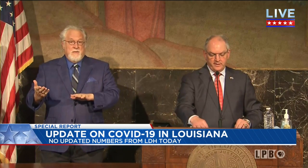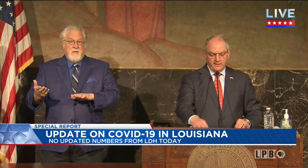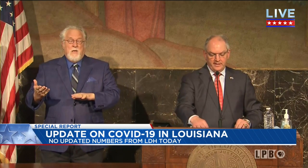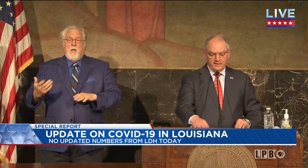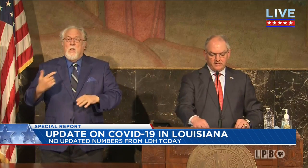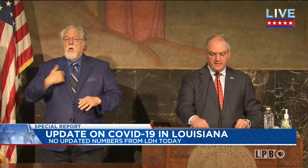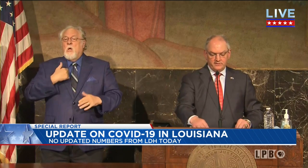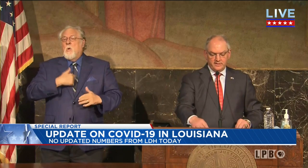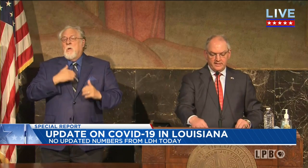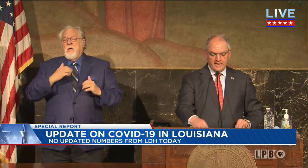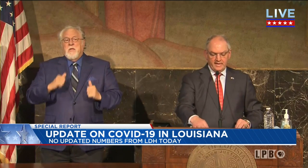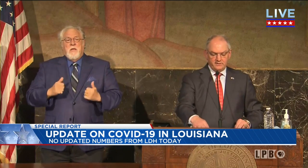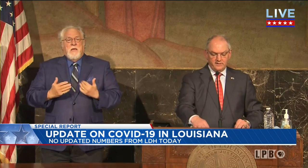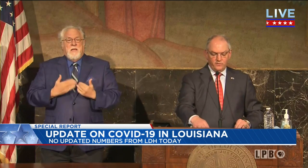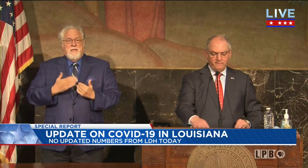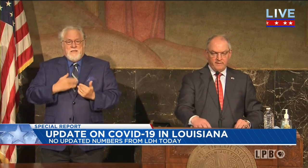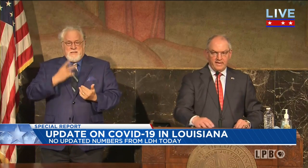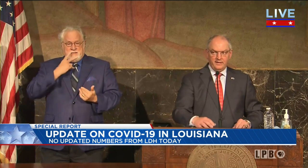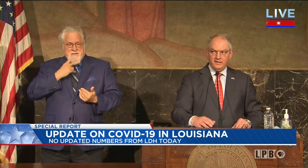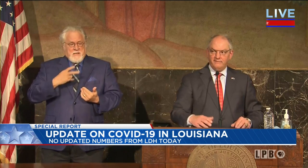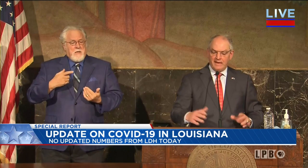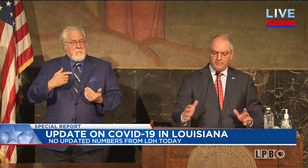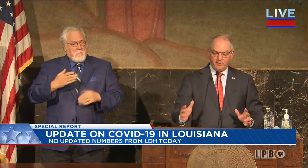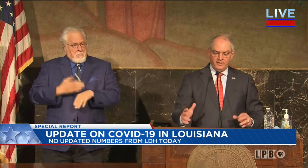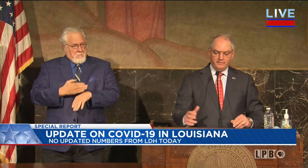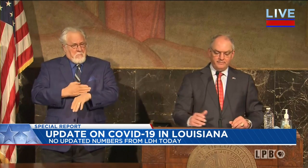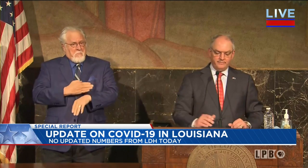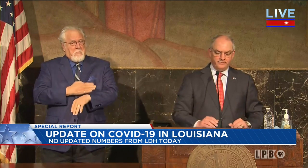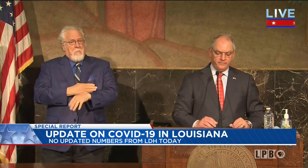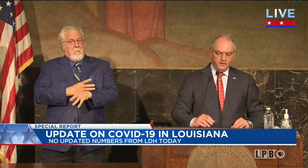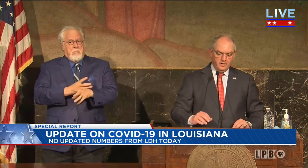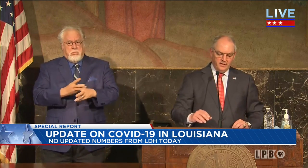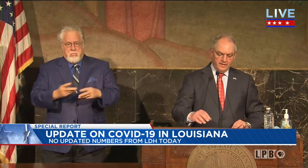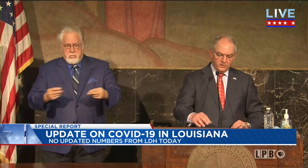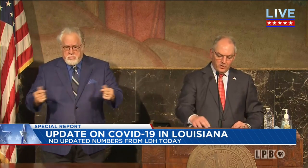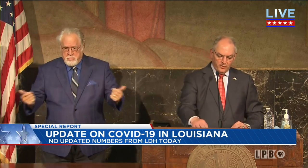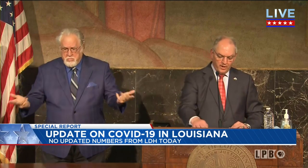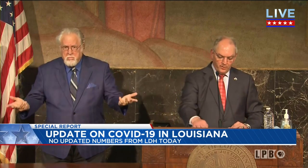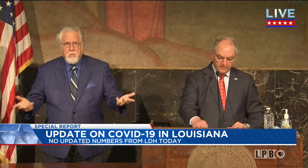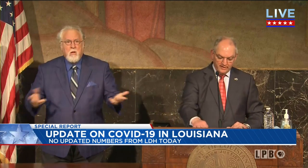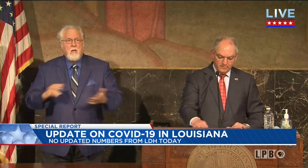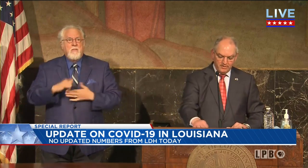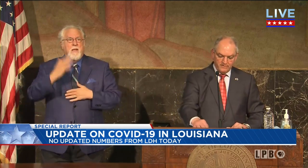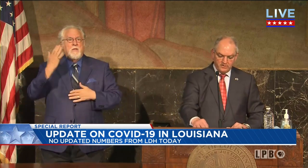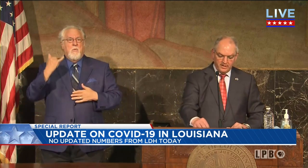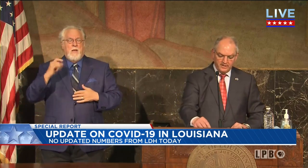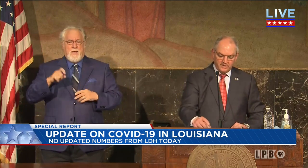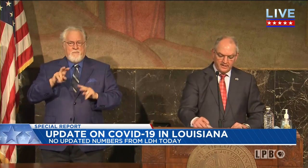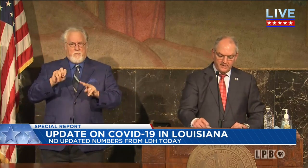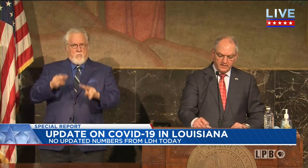BECAUSE WE STILL HAVE THE DISEASE. IT IS STILL CONTAGIOUS. IT IS STILL DEADLY.